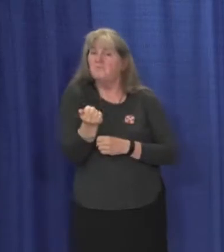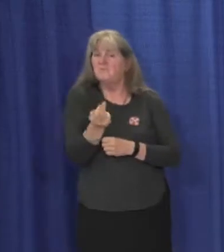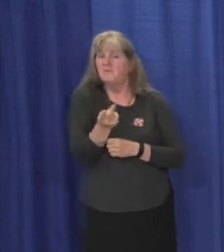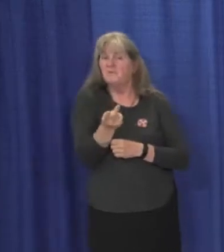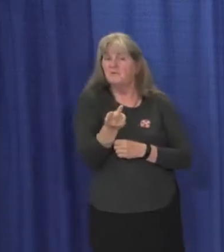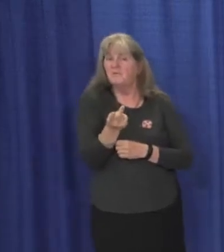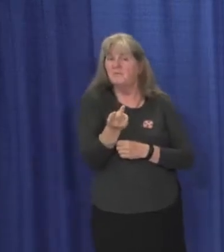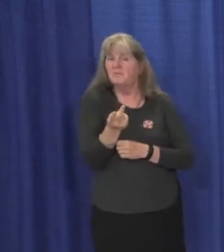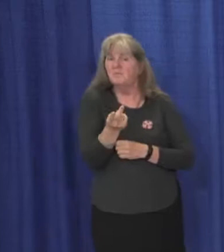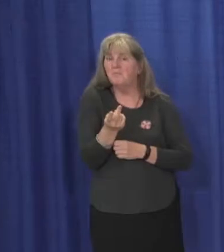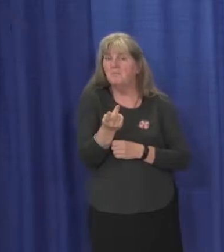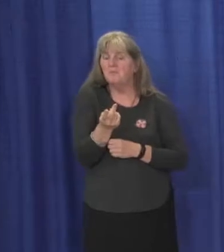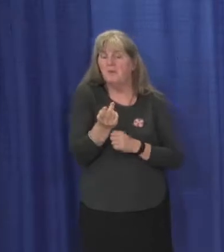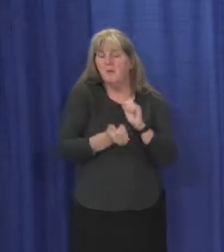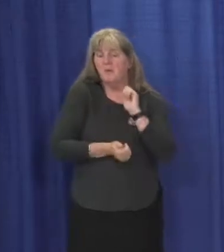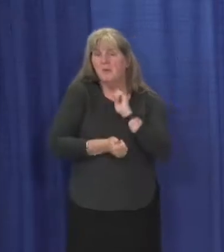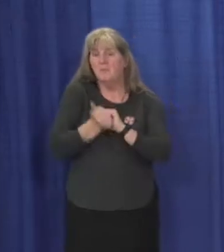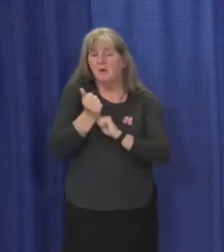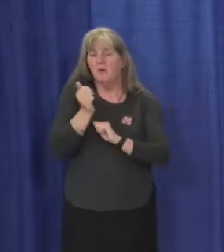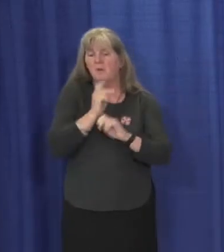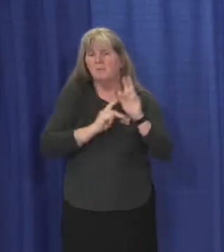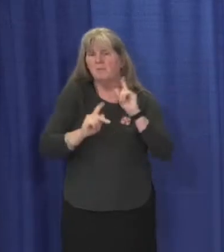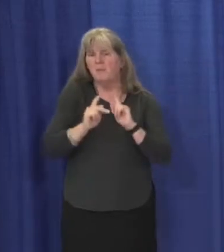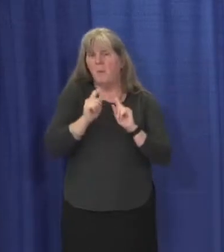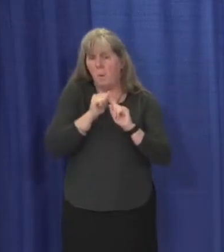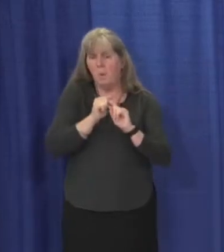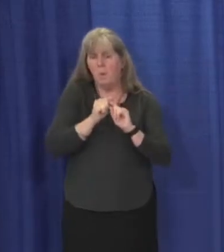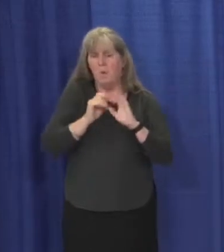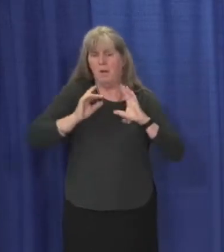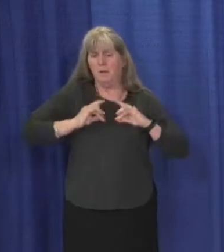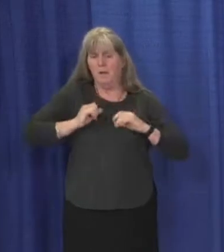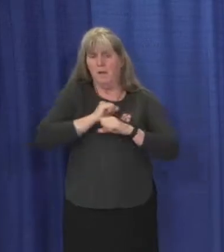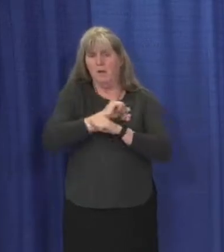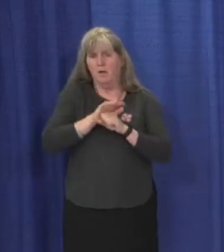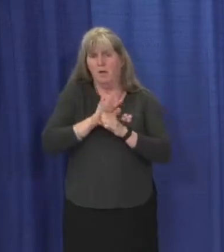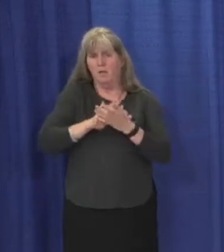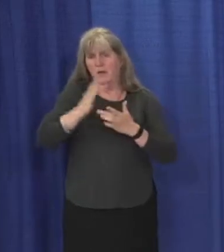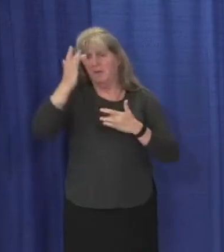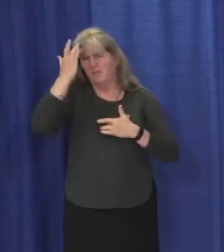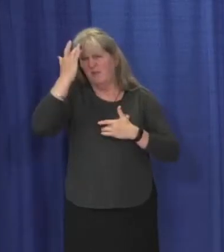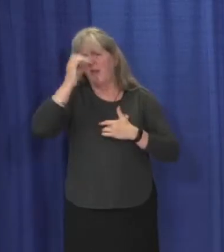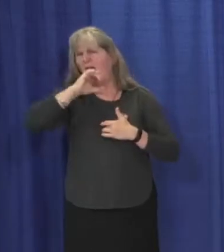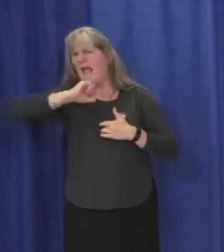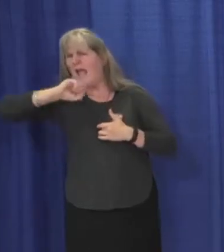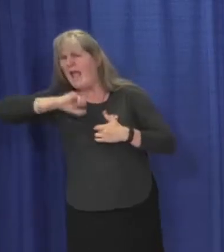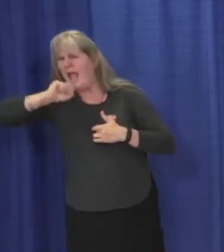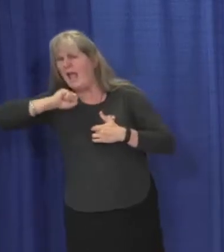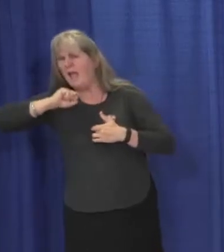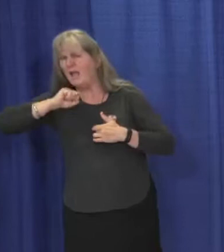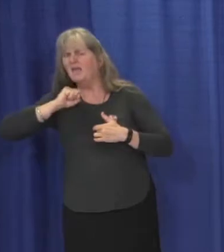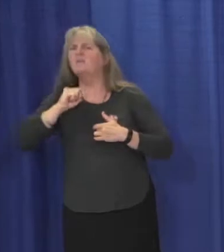A few people do mostly and those who were already more susceptible by age or